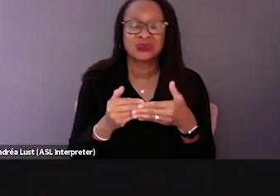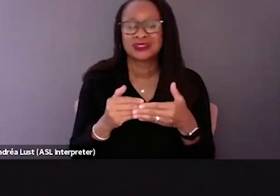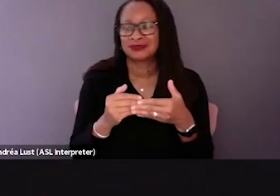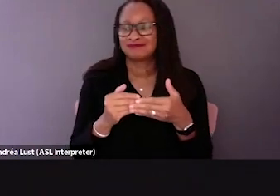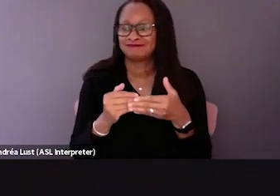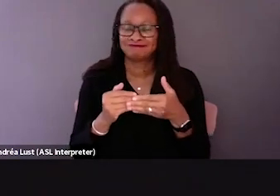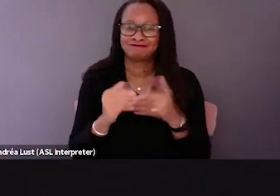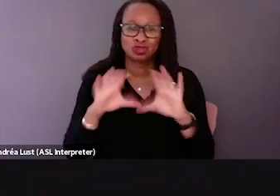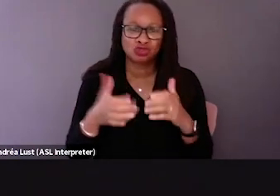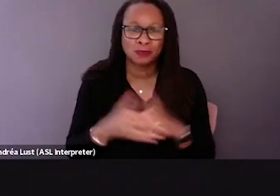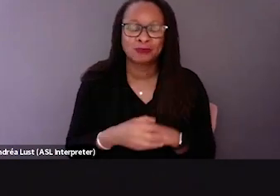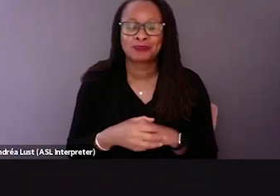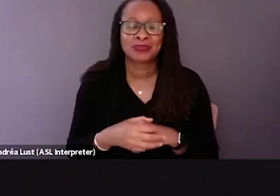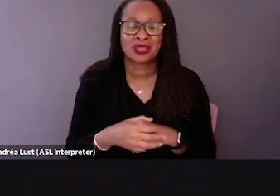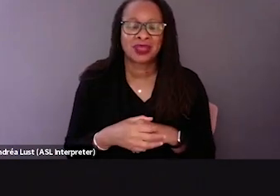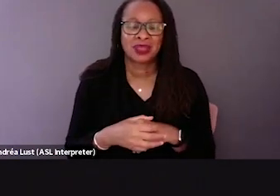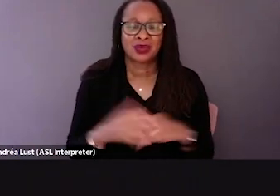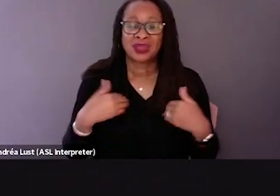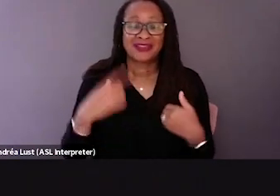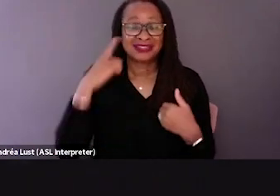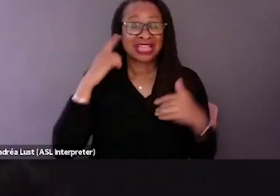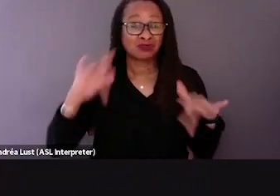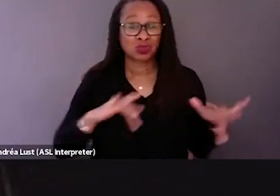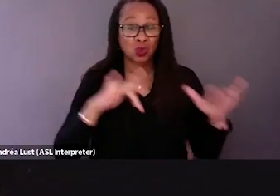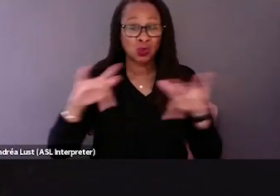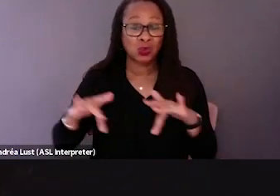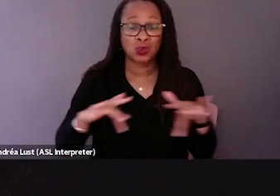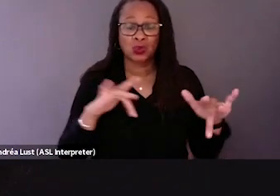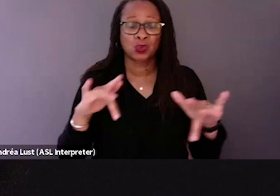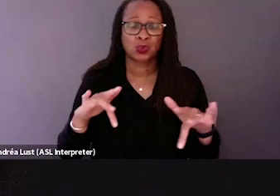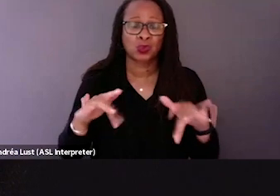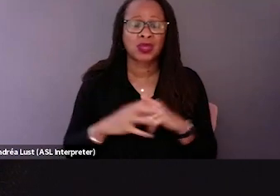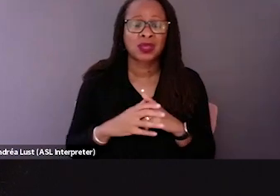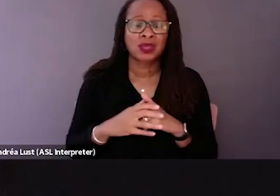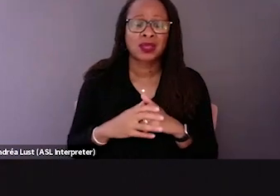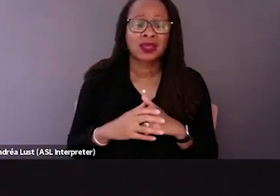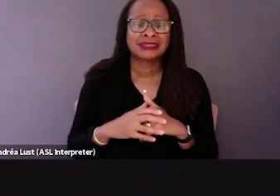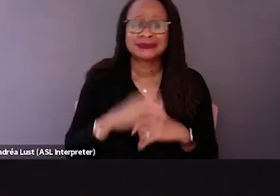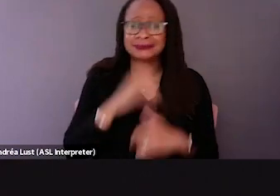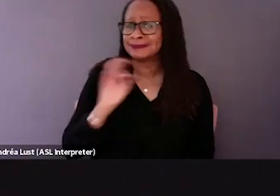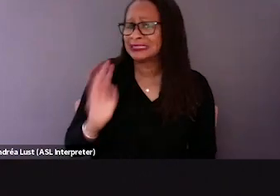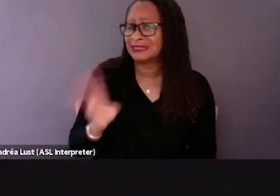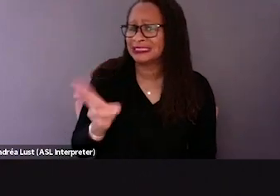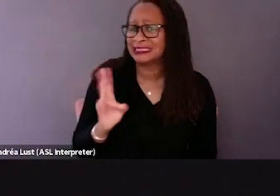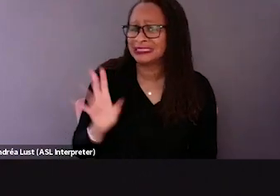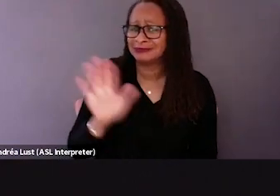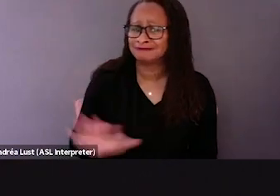And yeah, we had, you know, sound recordist, who I wanna say is in her 70s and who, you know,